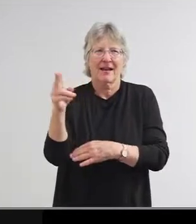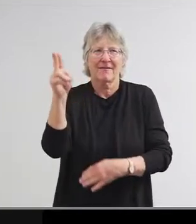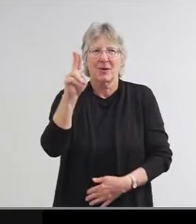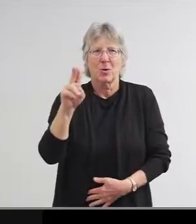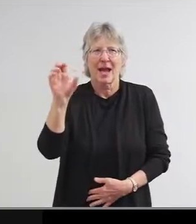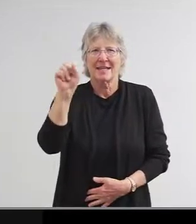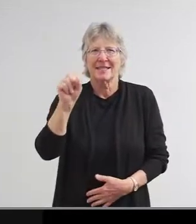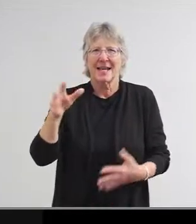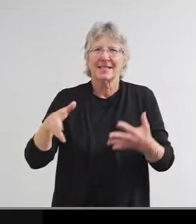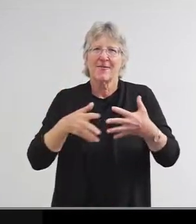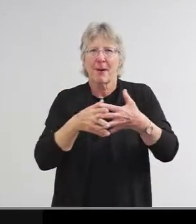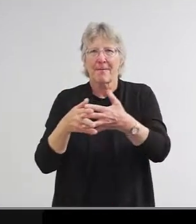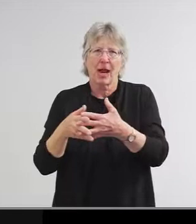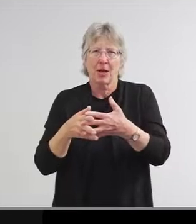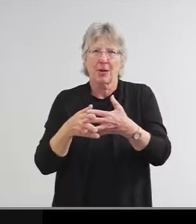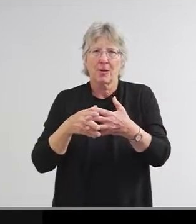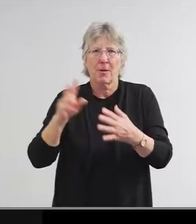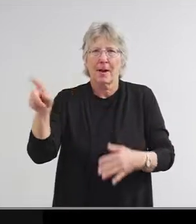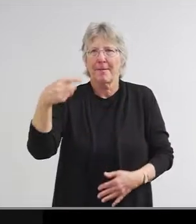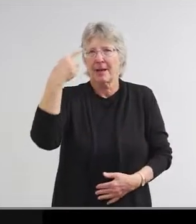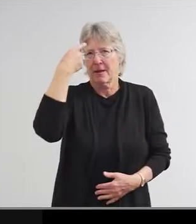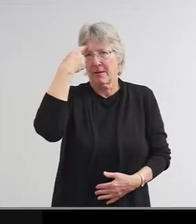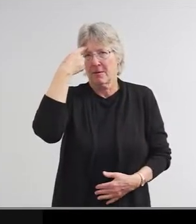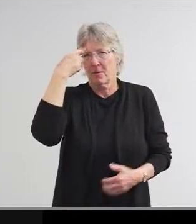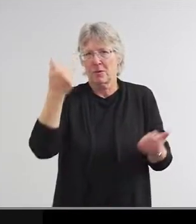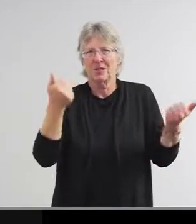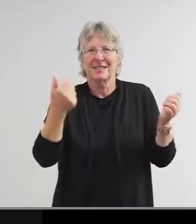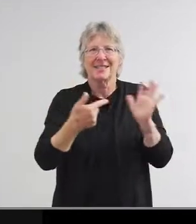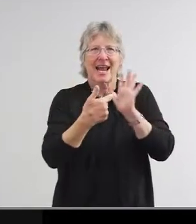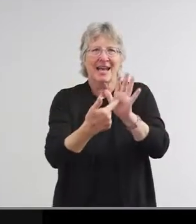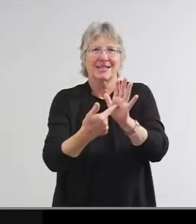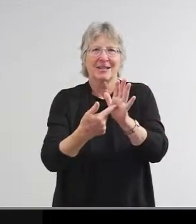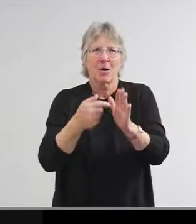of America, and to the Republic for which it stands,